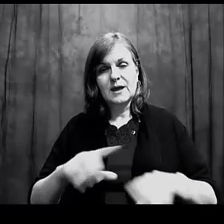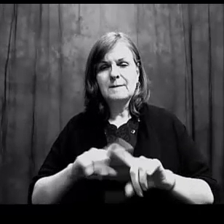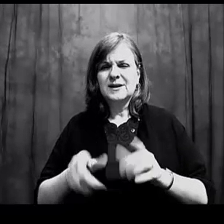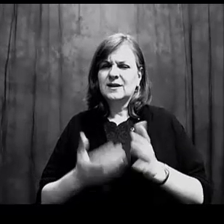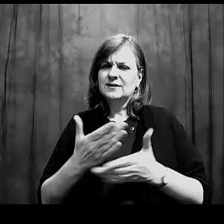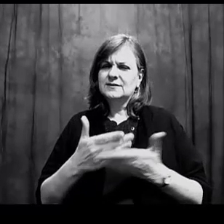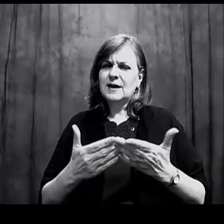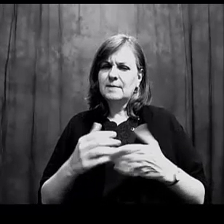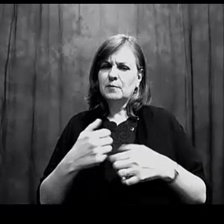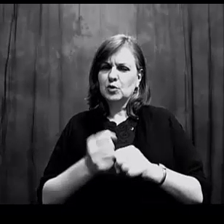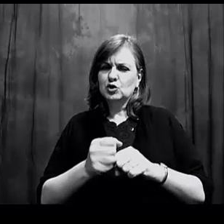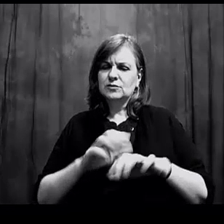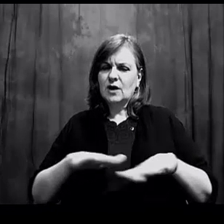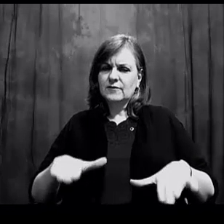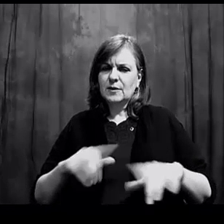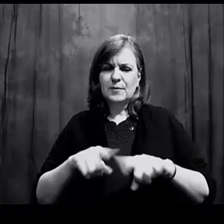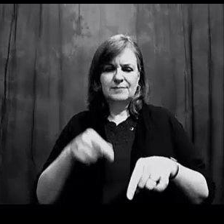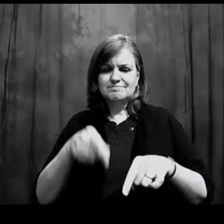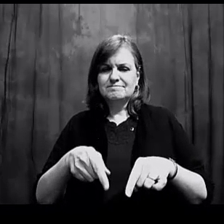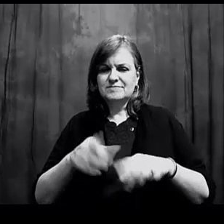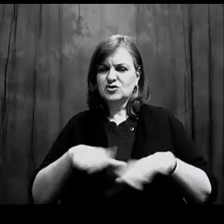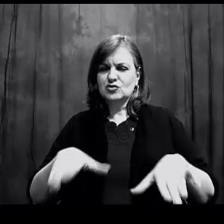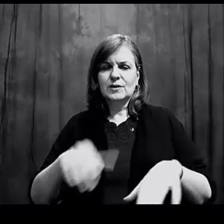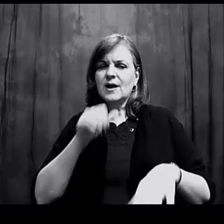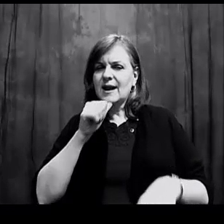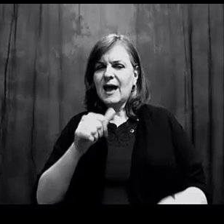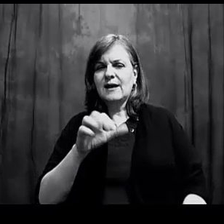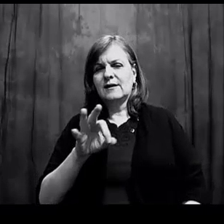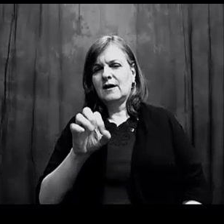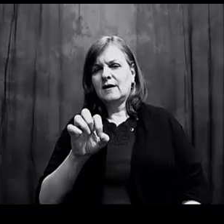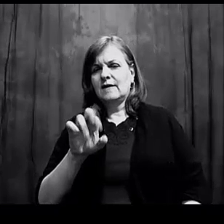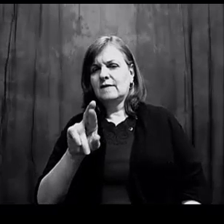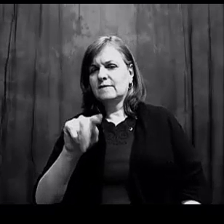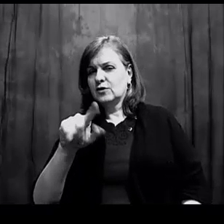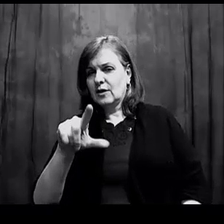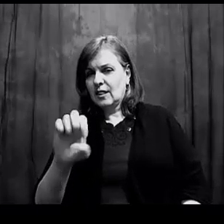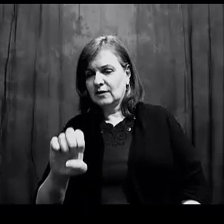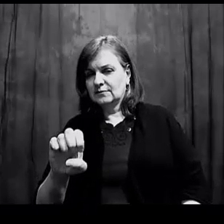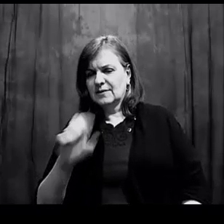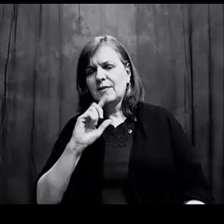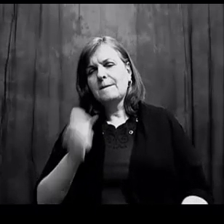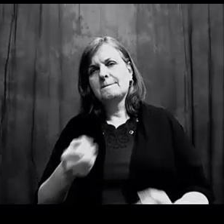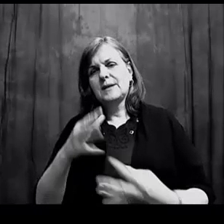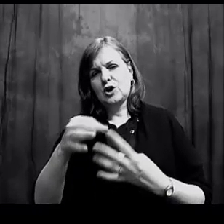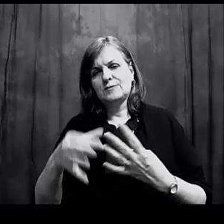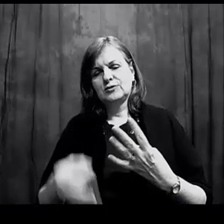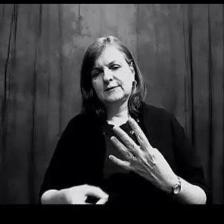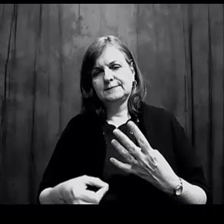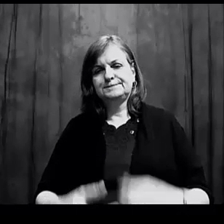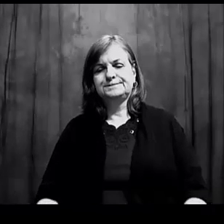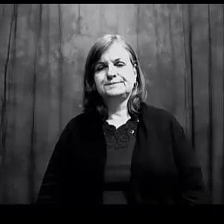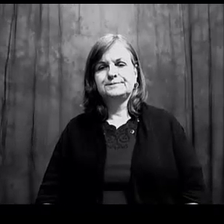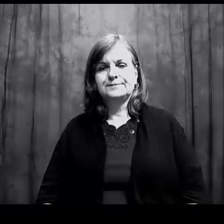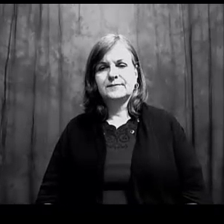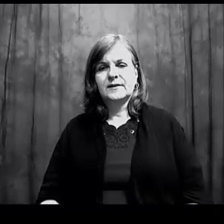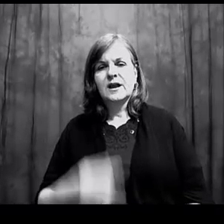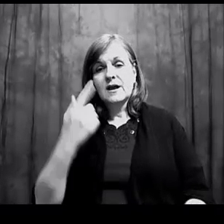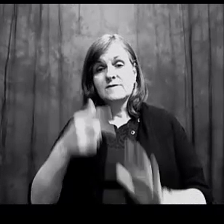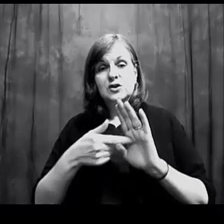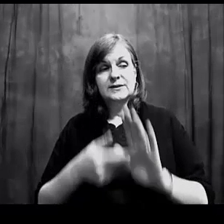but they're not fertile so there's all kinds of possibilities here, and we'll look at some of them as weak as we talk. things like